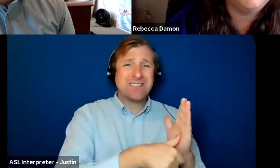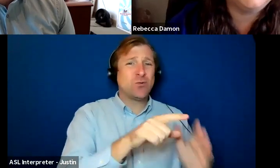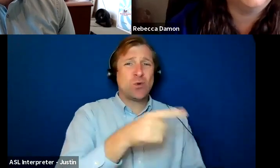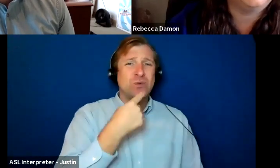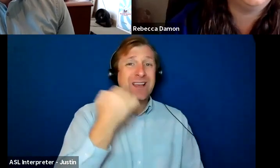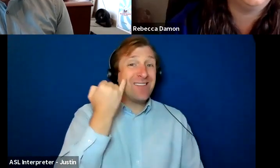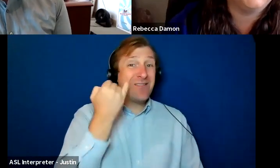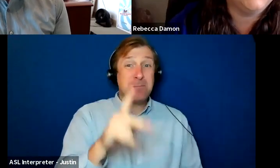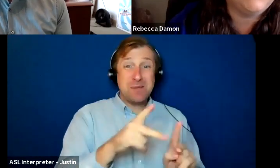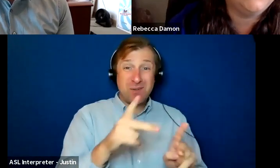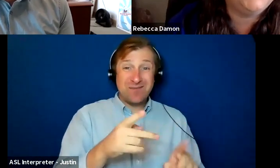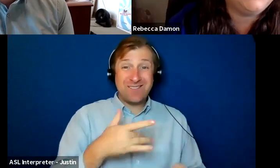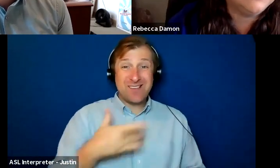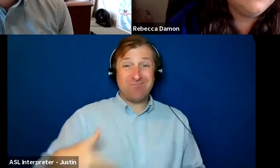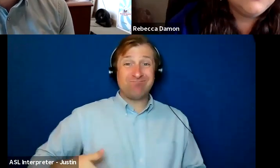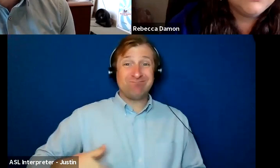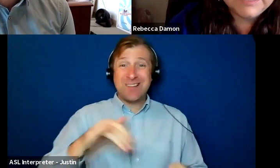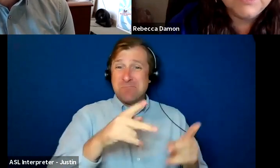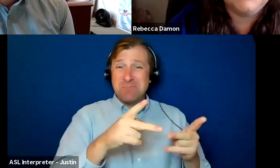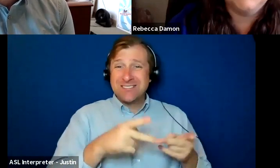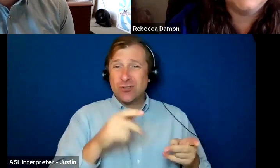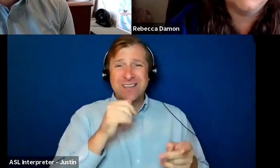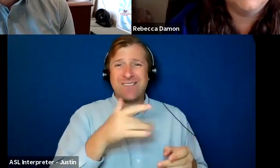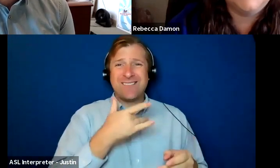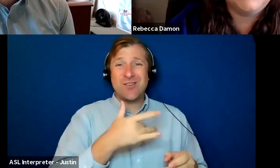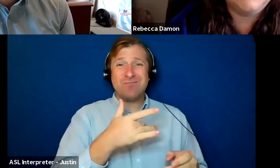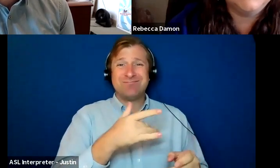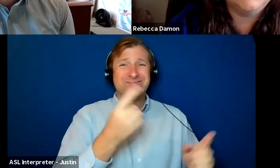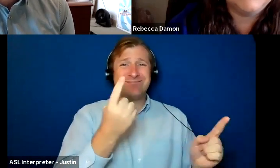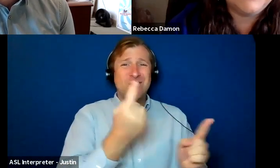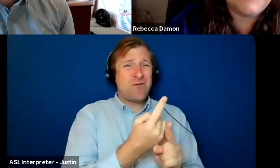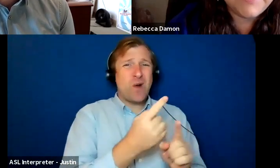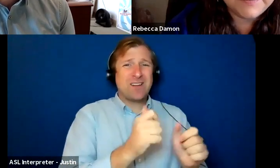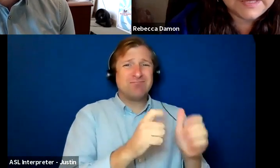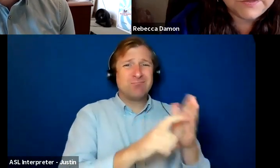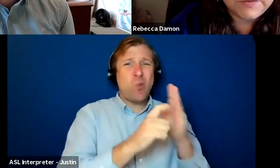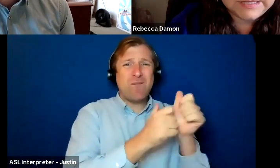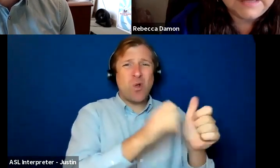And if people find themselves in a position where they aren't being treated correctly with this agreement, they need to speak up from themselves on the set.